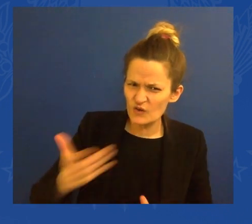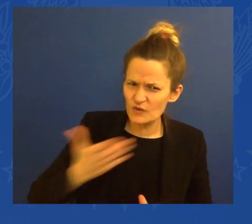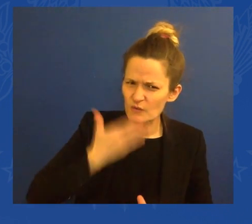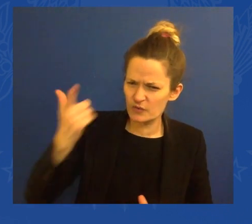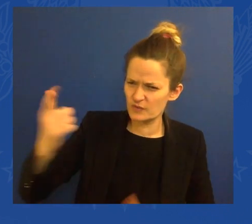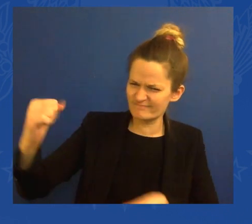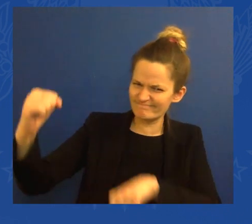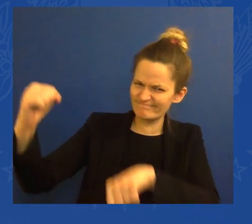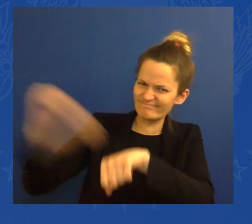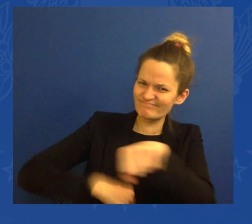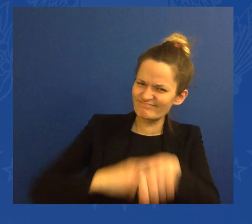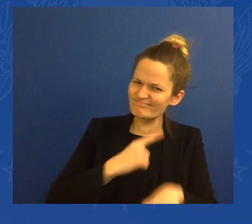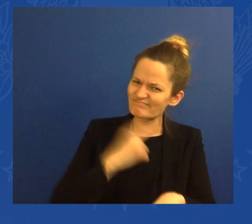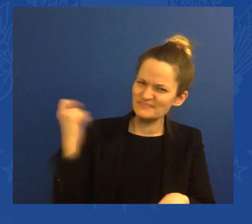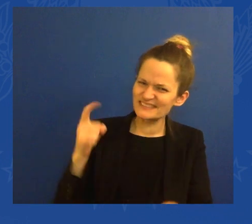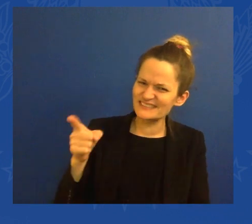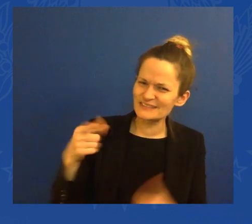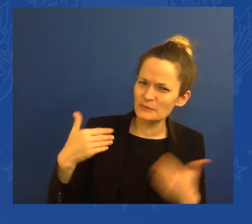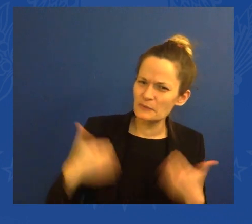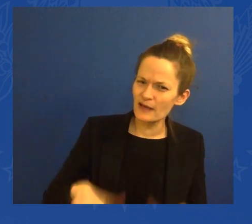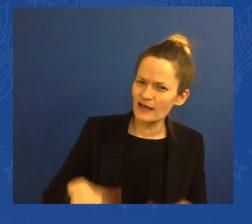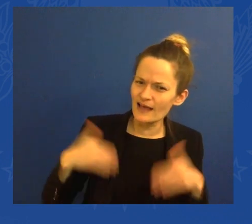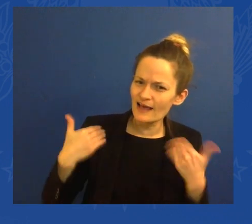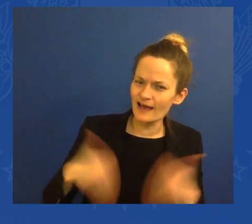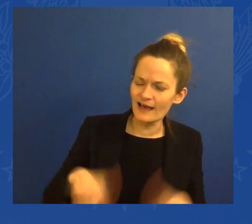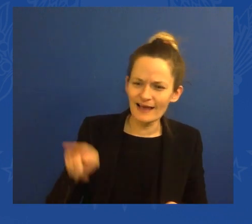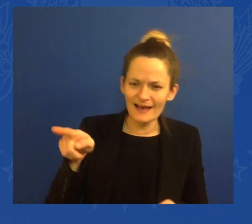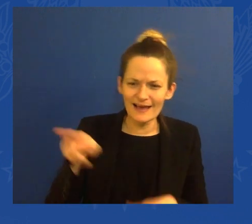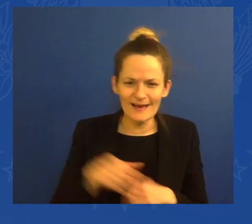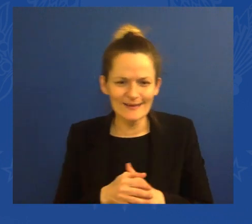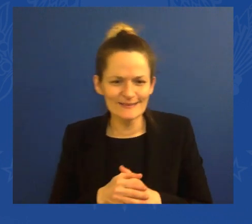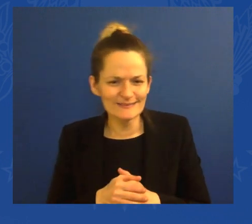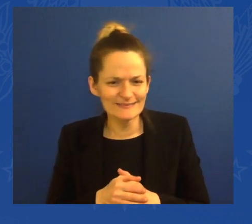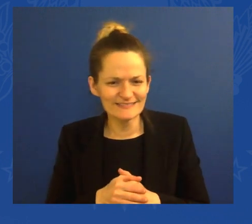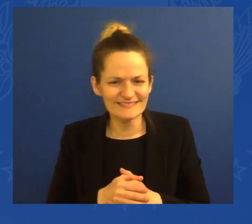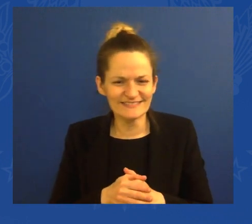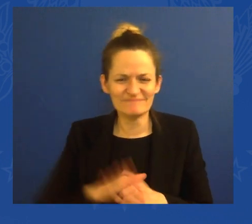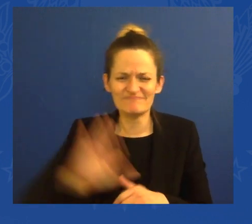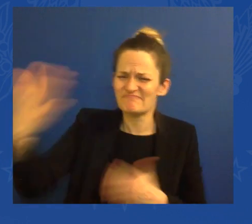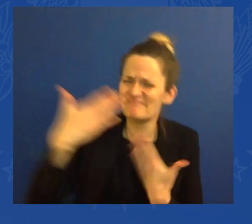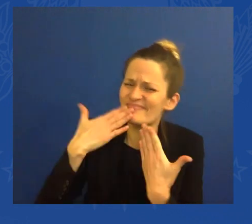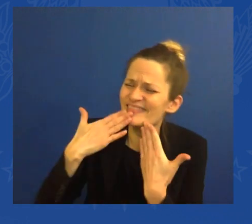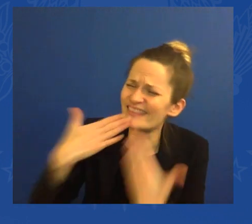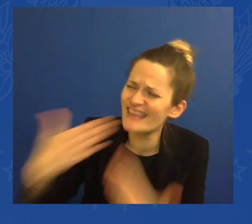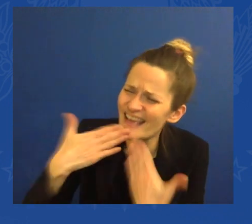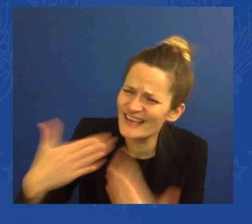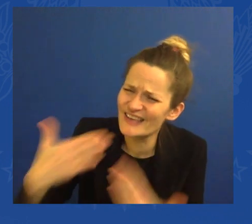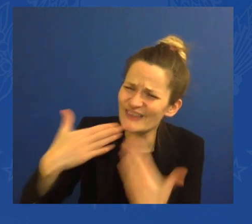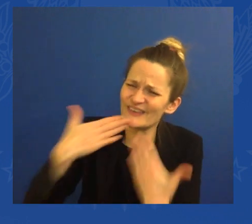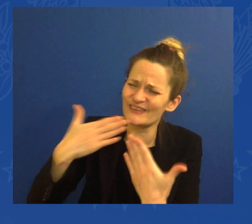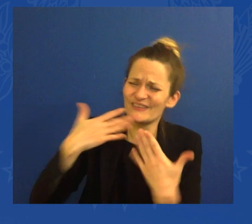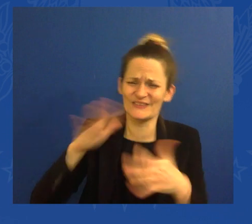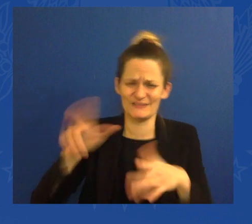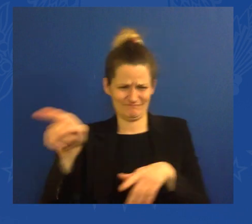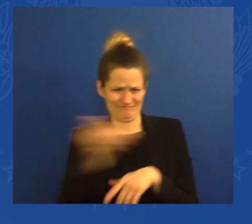Thank you for the passport to both your cities. And thanks for your three outstanding senators, and I mean that sincerely -- all friends --